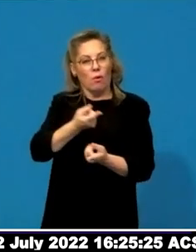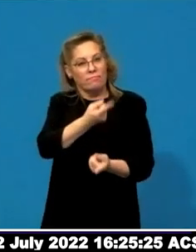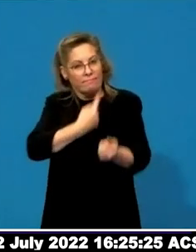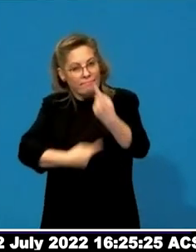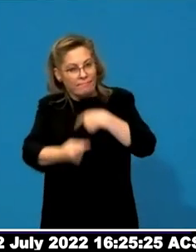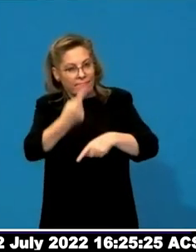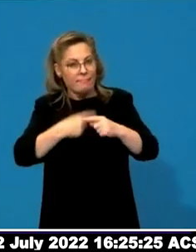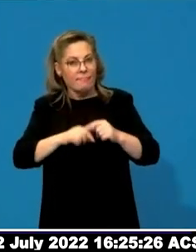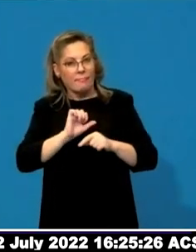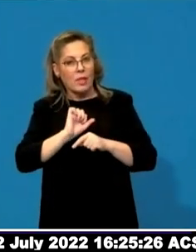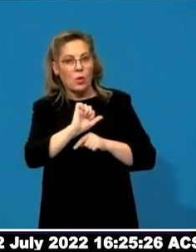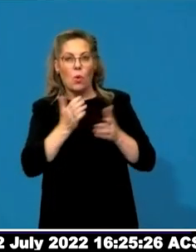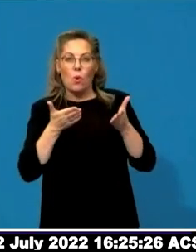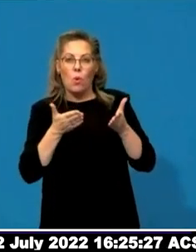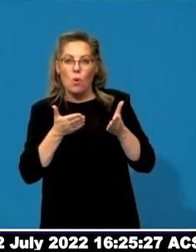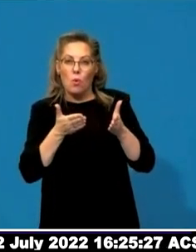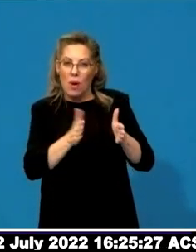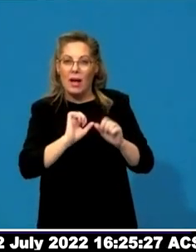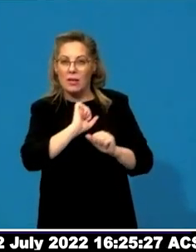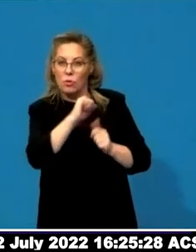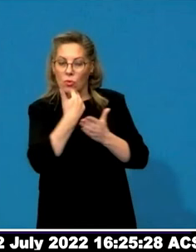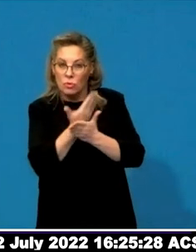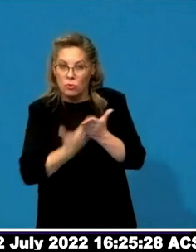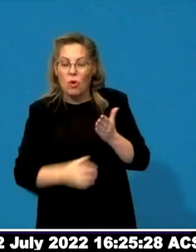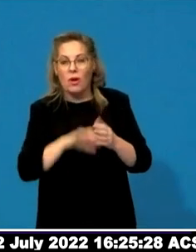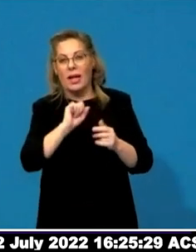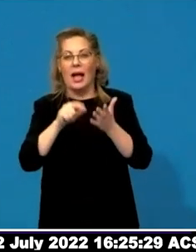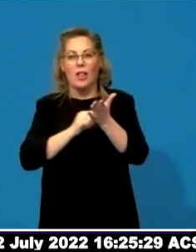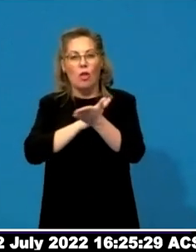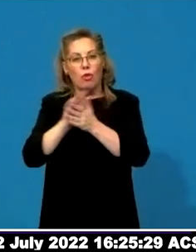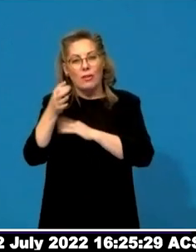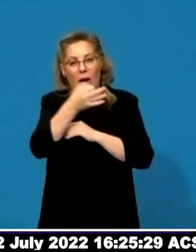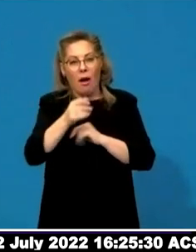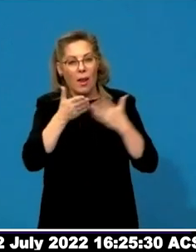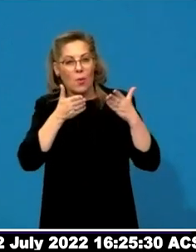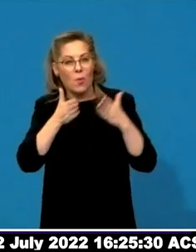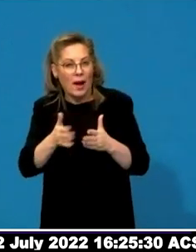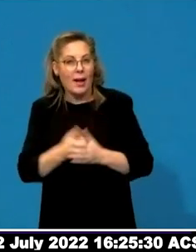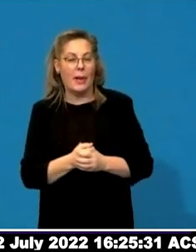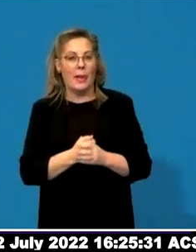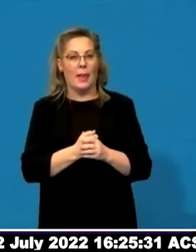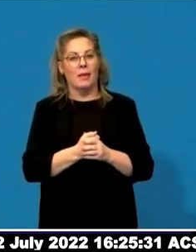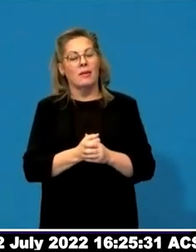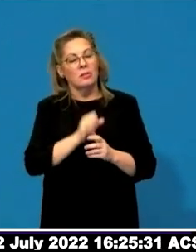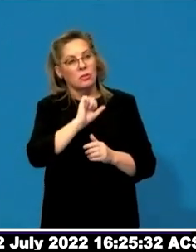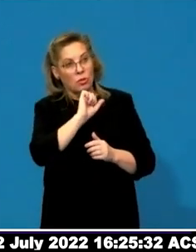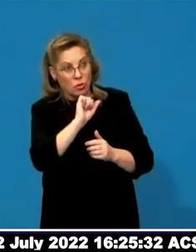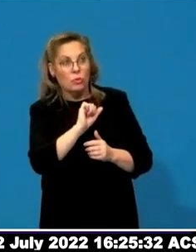and of Thursday Island and to share Boyzie's story with us.